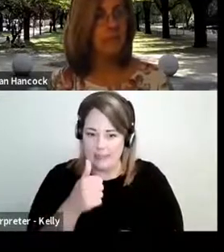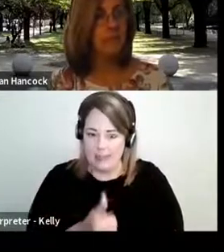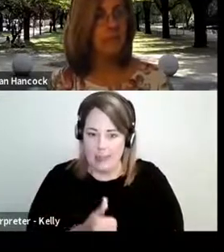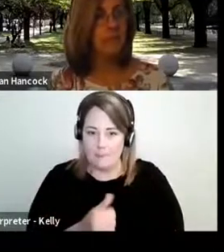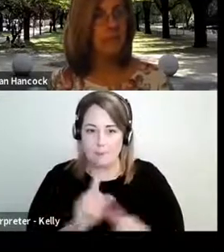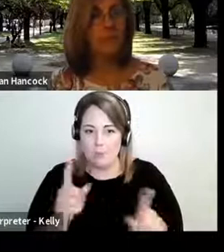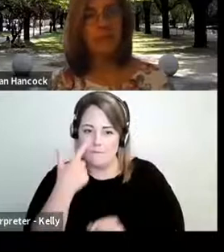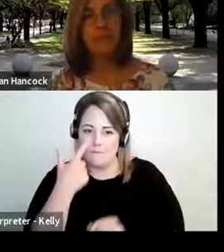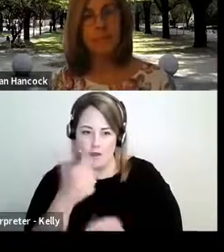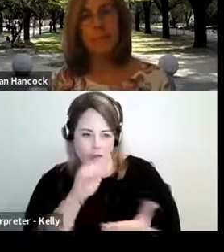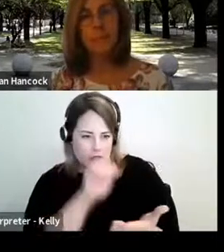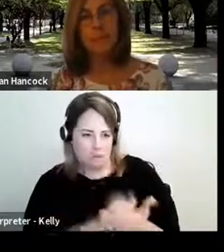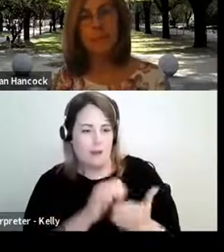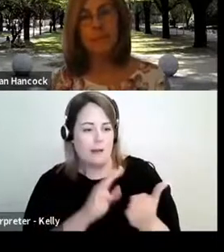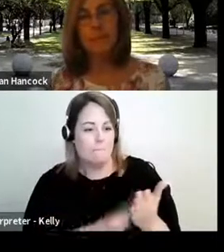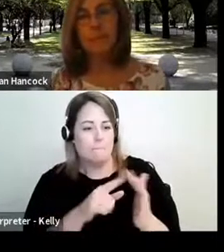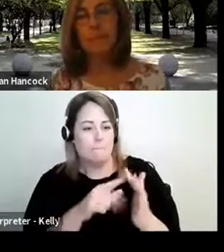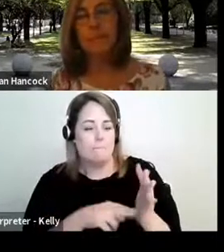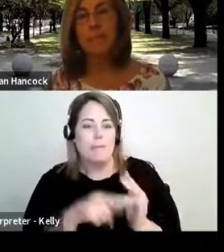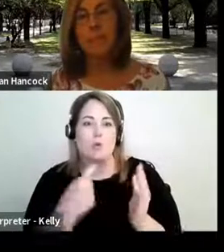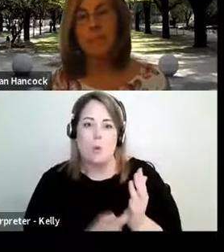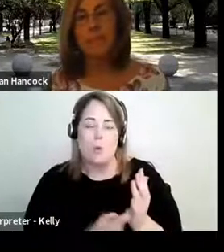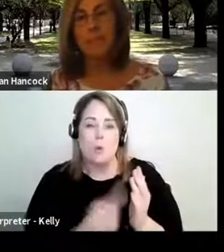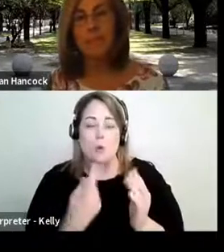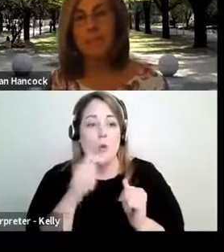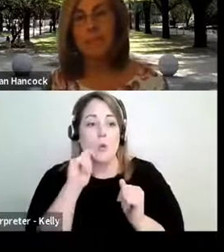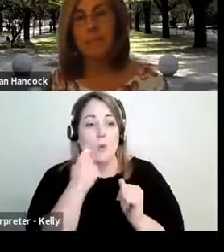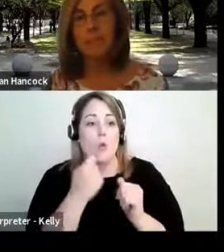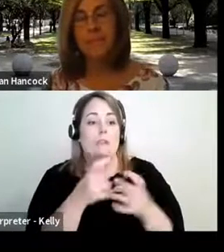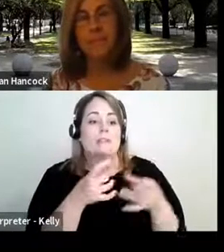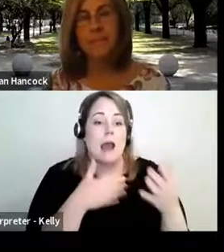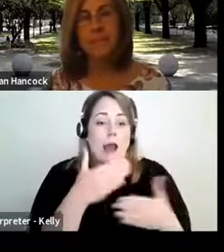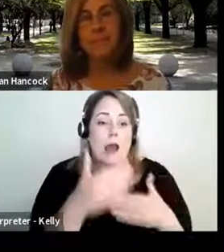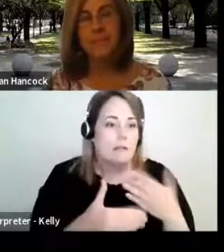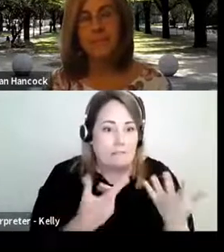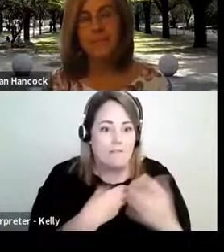right mentors who weren’t going to disappear off into placements. So can you tell us what does work